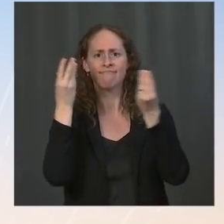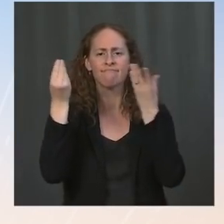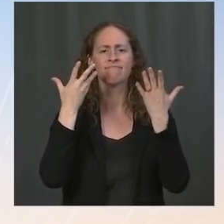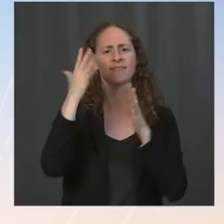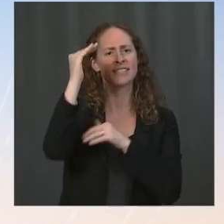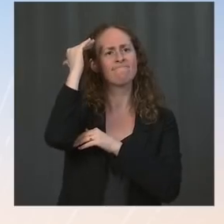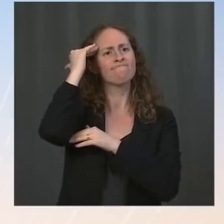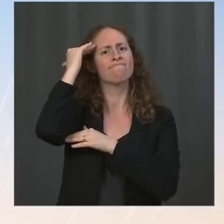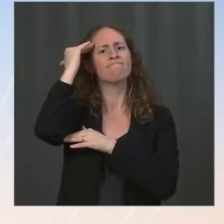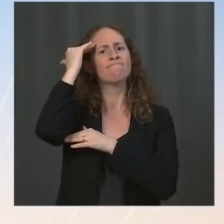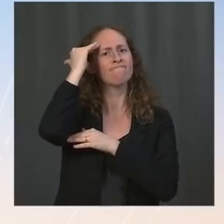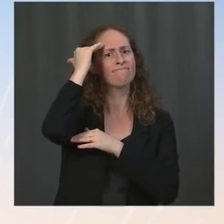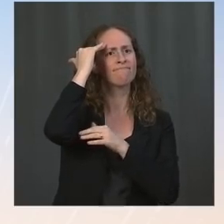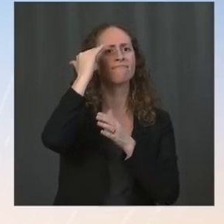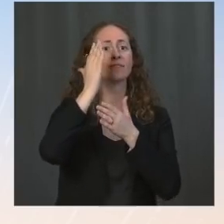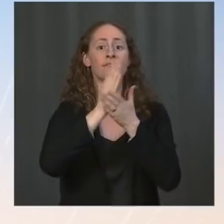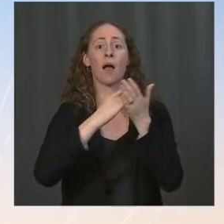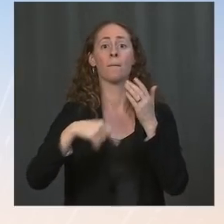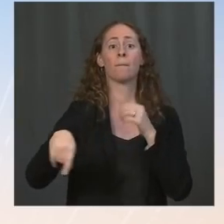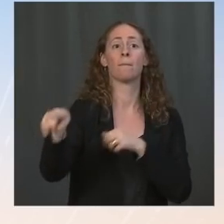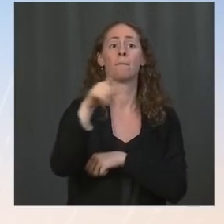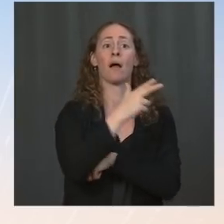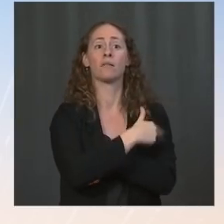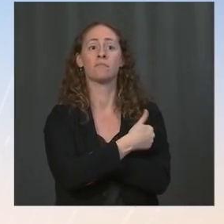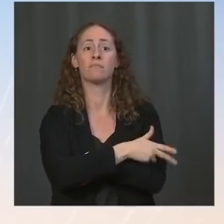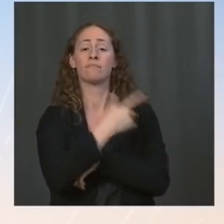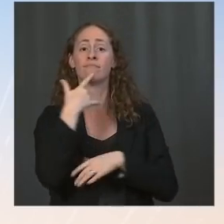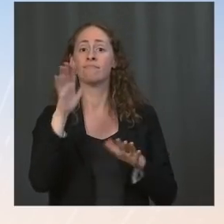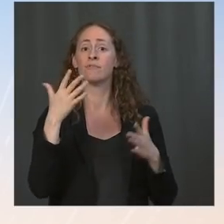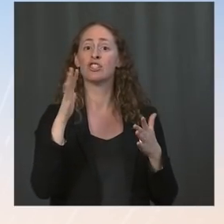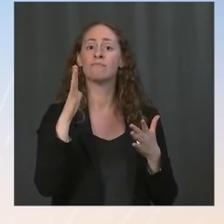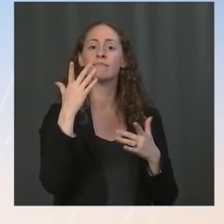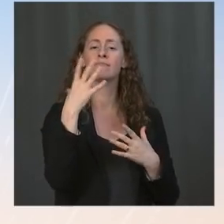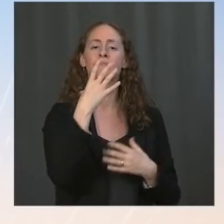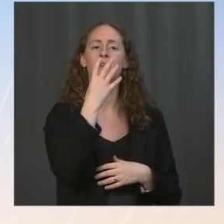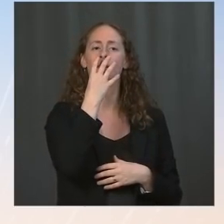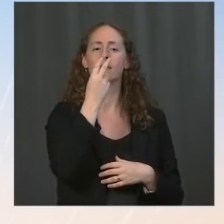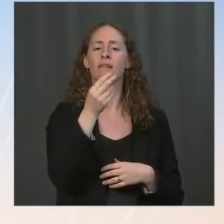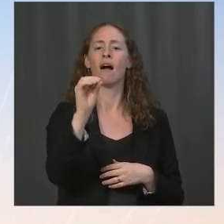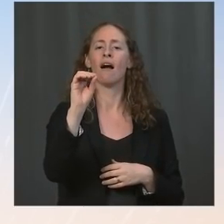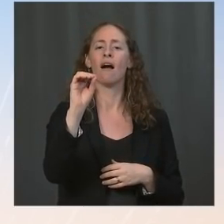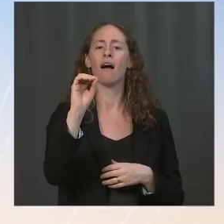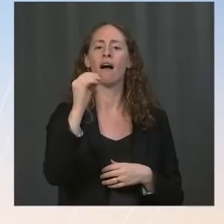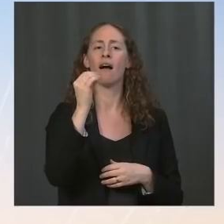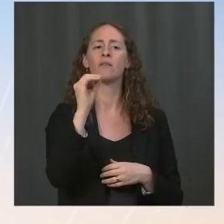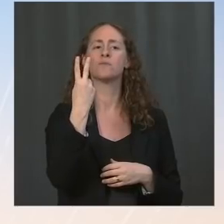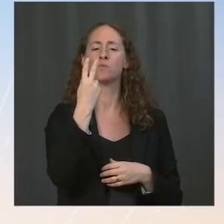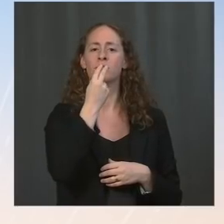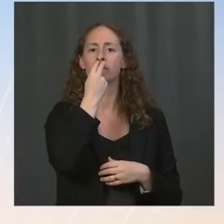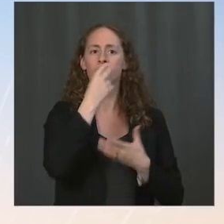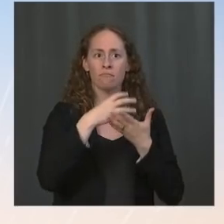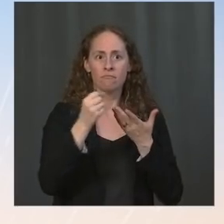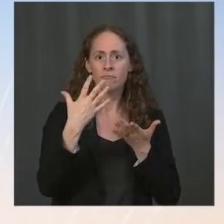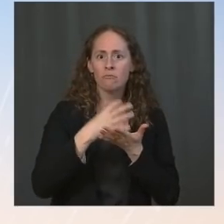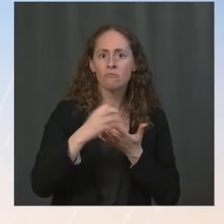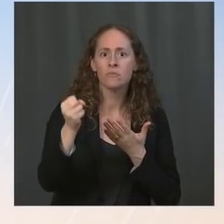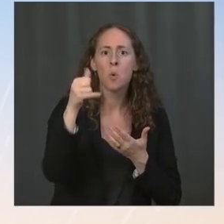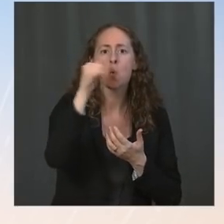That is something, of course, that we are watching very closely. We have -- prior to the storm, we had more than 300